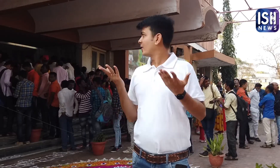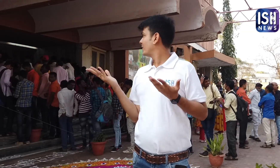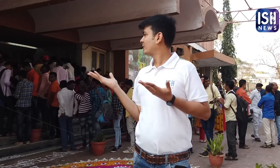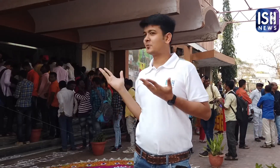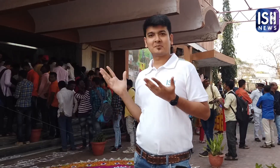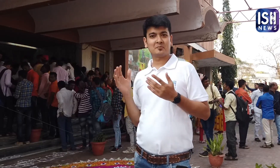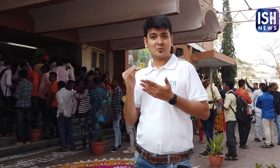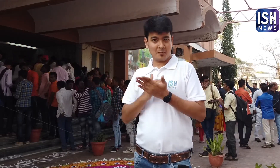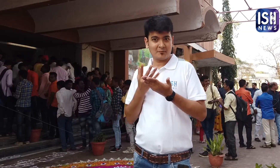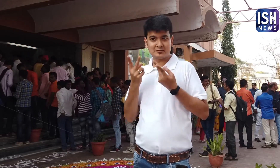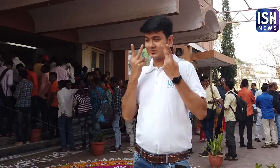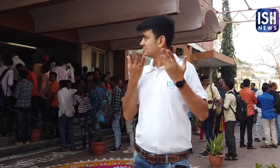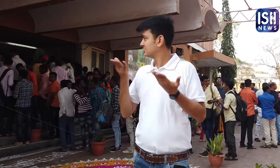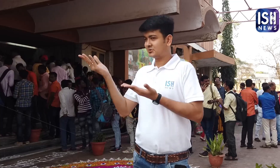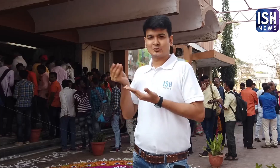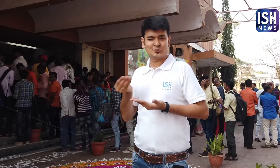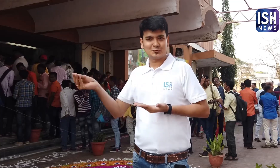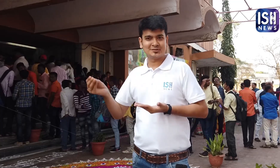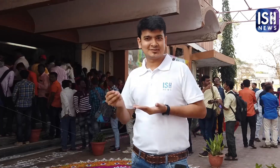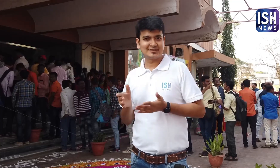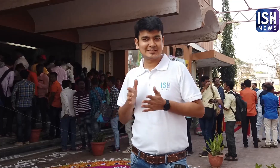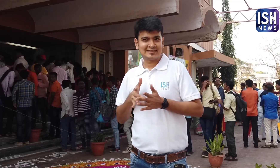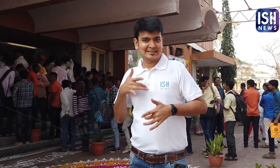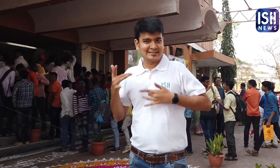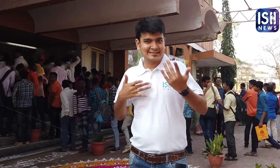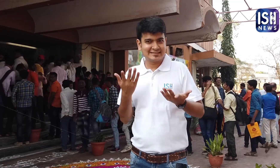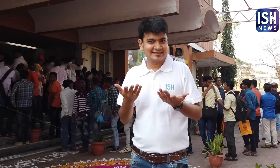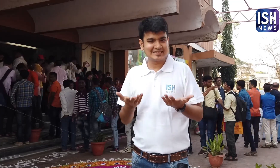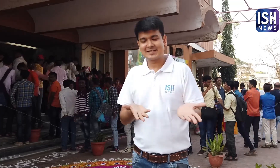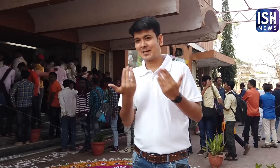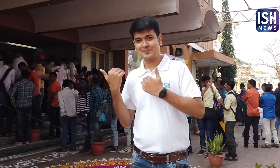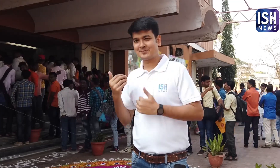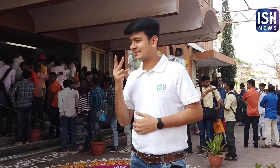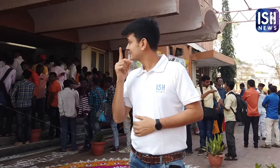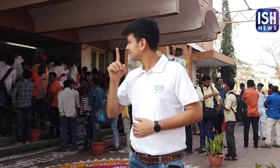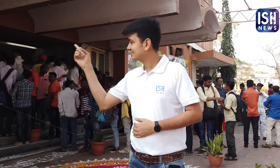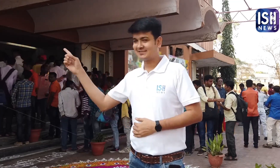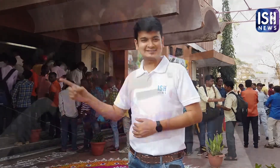Come lets have a look at the programme. Everyone is so excited!